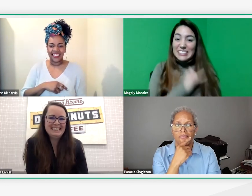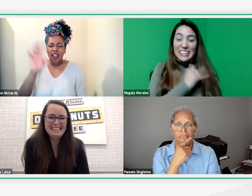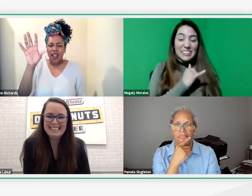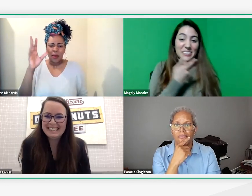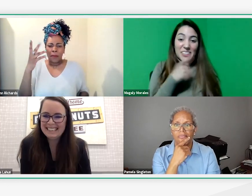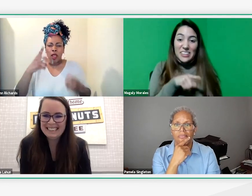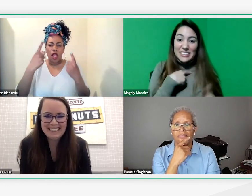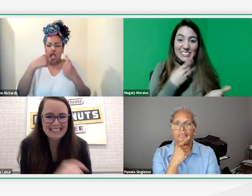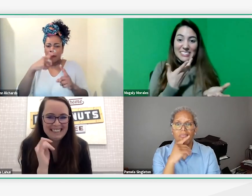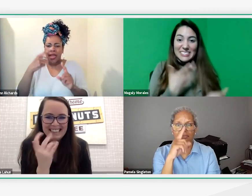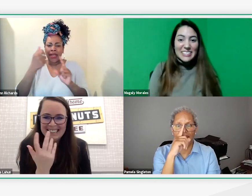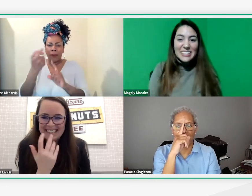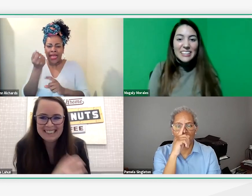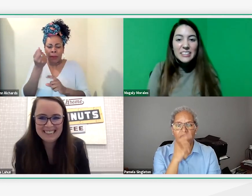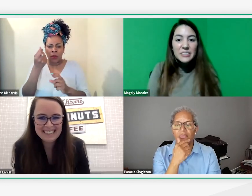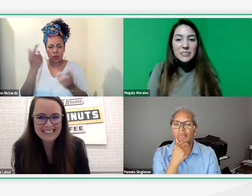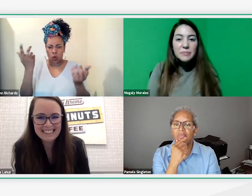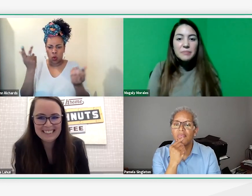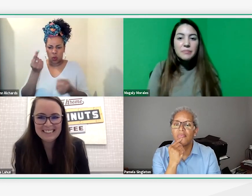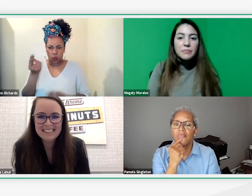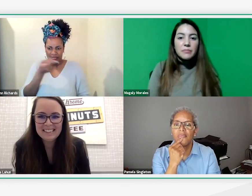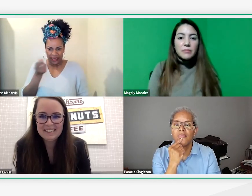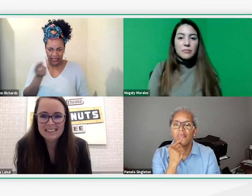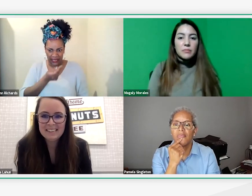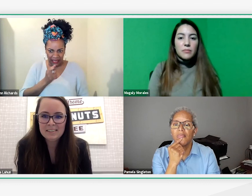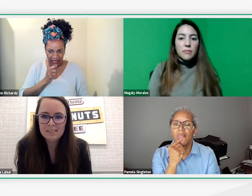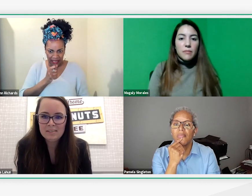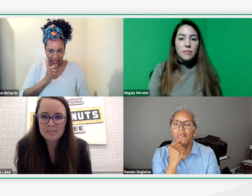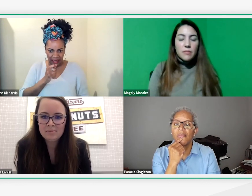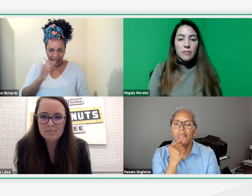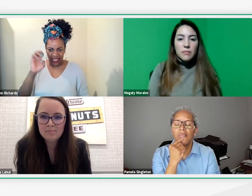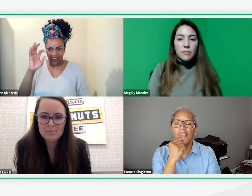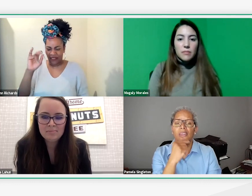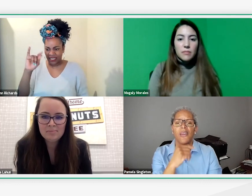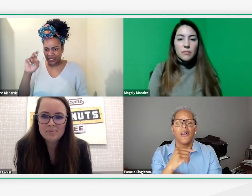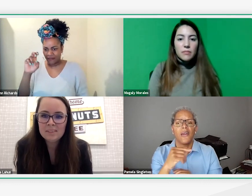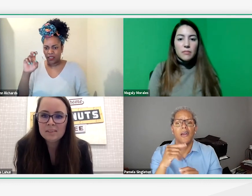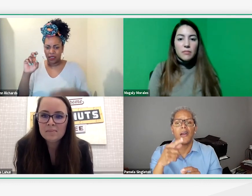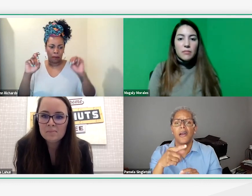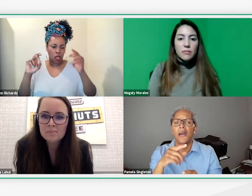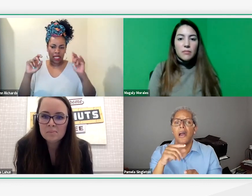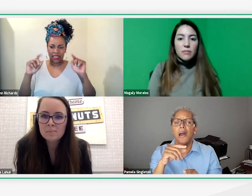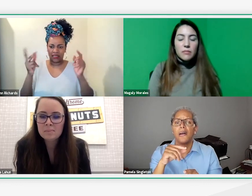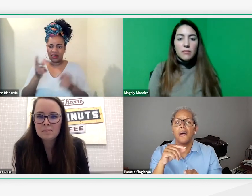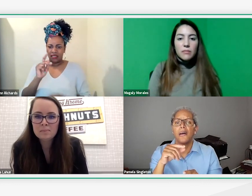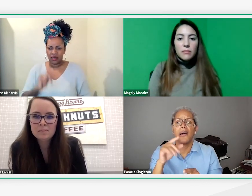I agree. I have no comment on that.\N>>ROXANN RICHARDS: Anyone know?